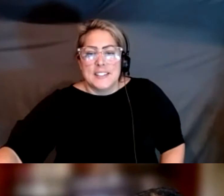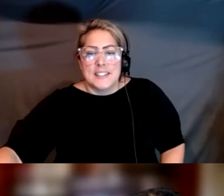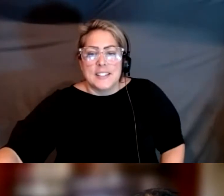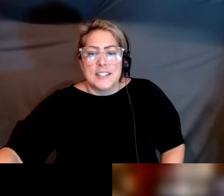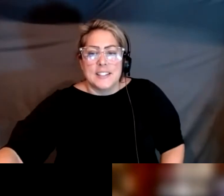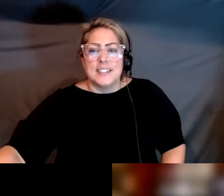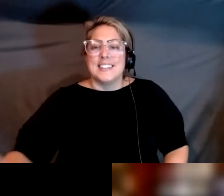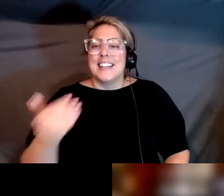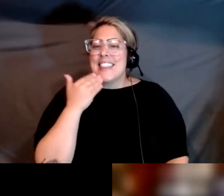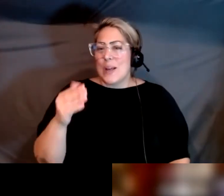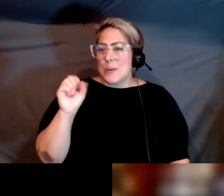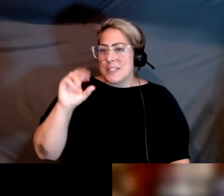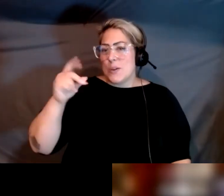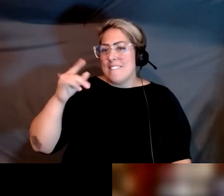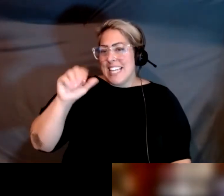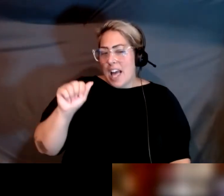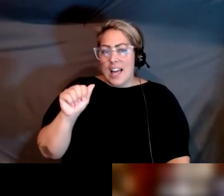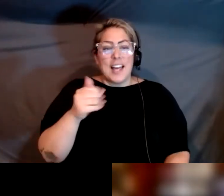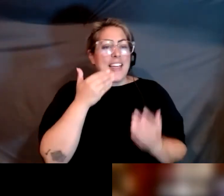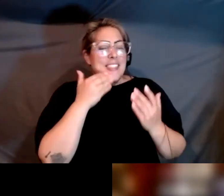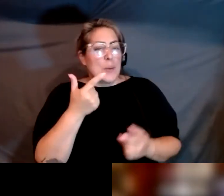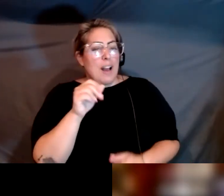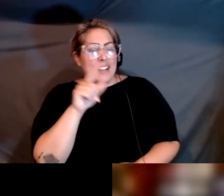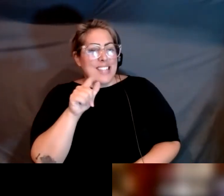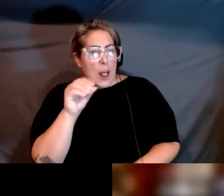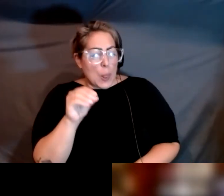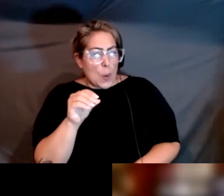Thank you. Thank you Gonzalo for joining and sharing so